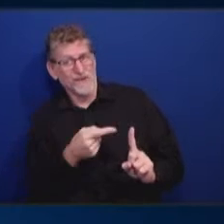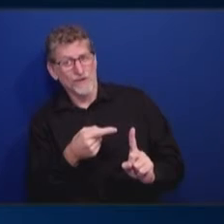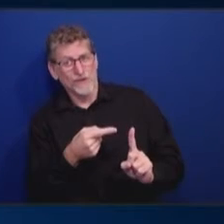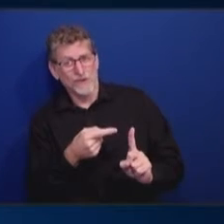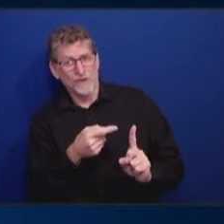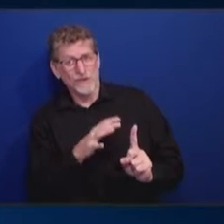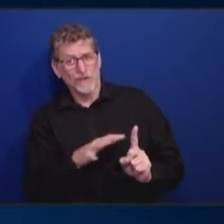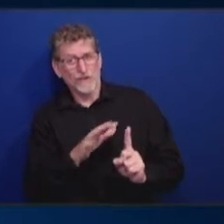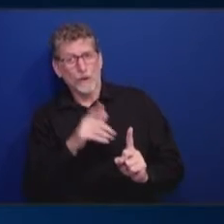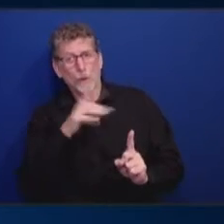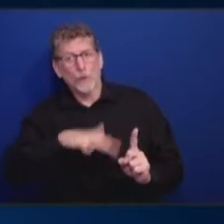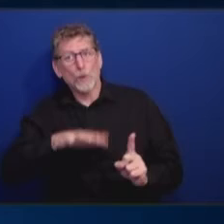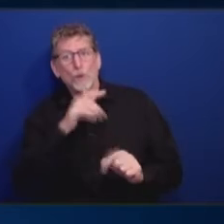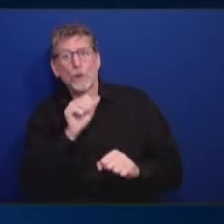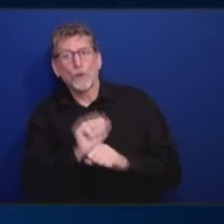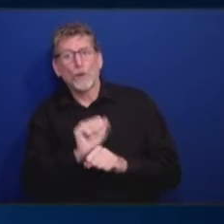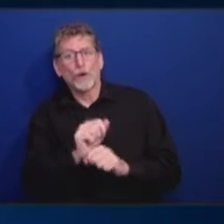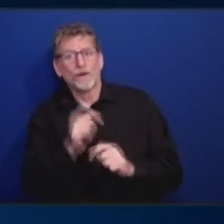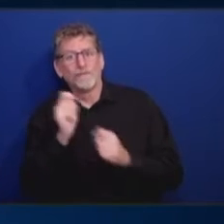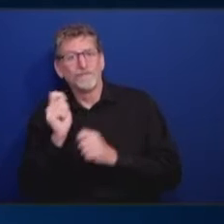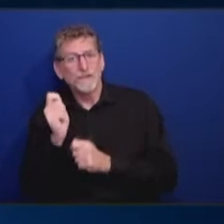impacts there on a community located there, in